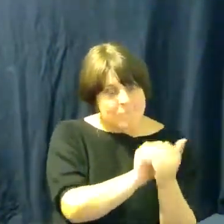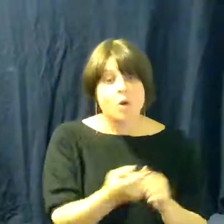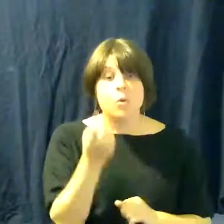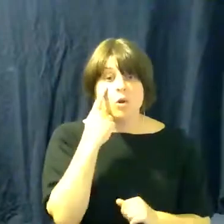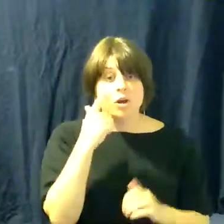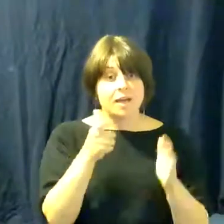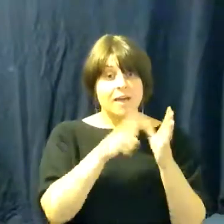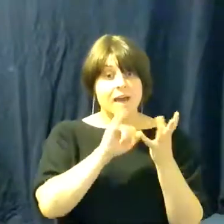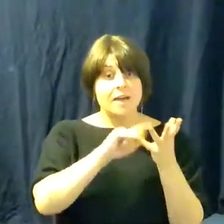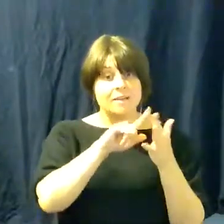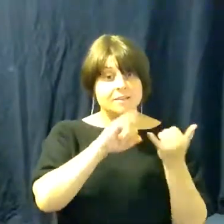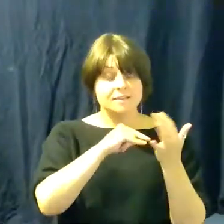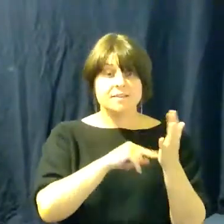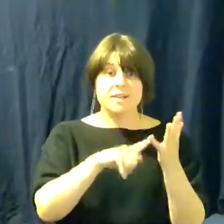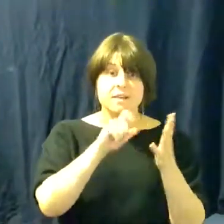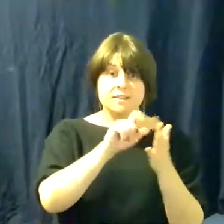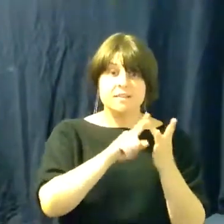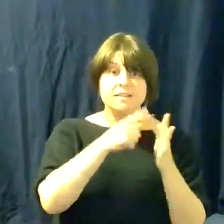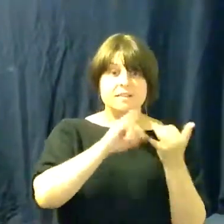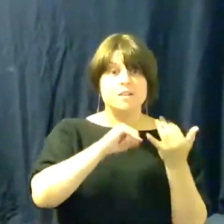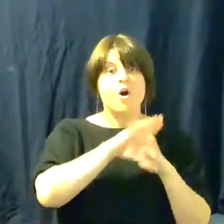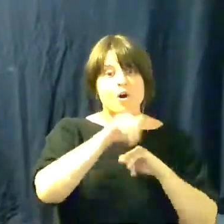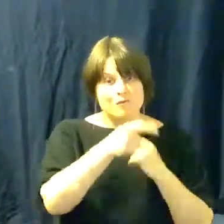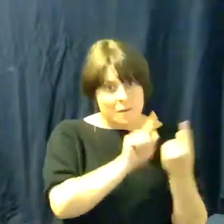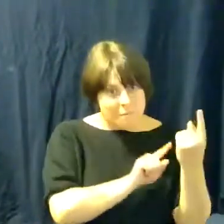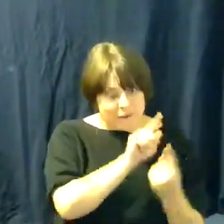you are better prepared for your mentoring partnerships. We will